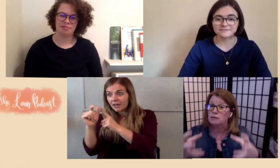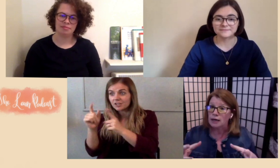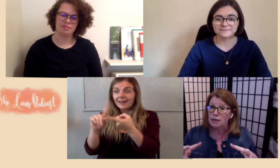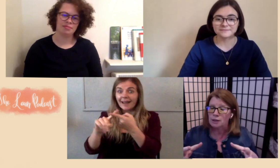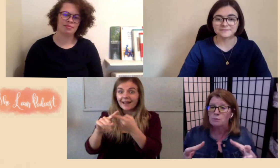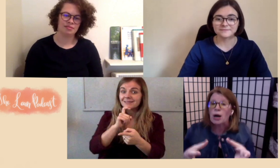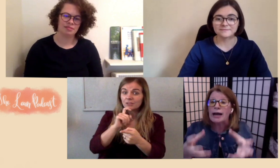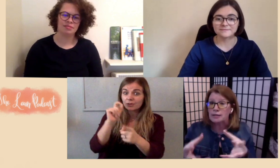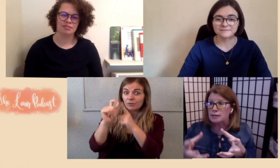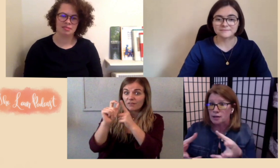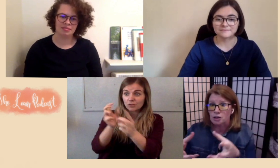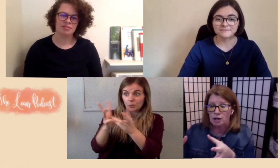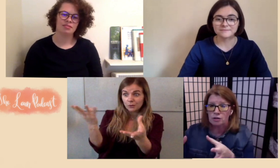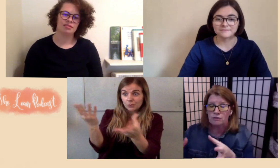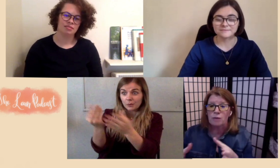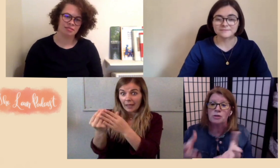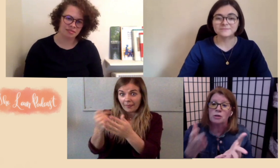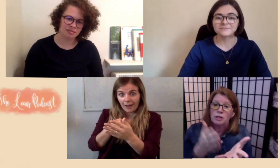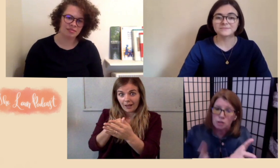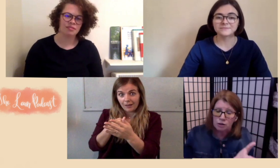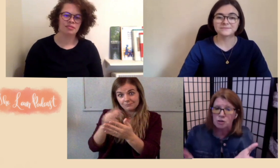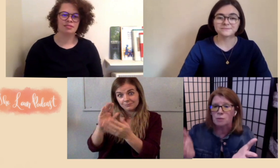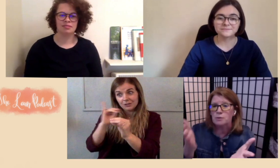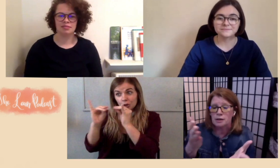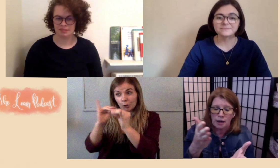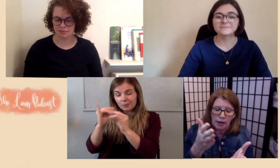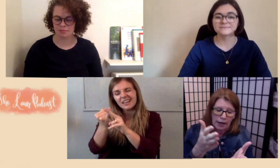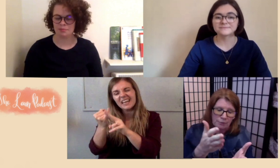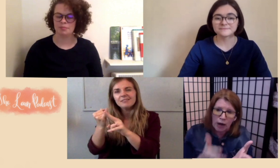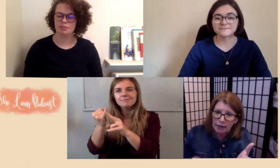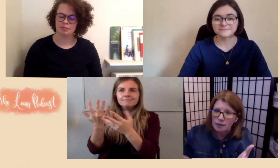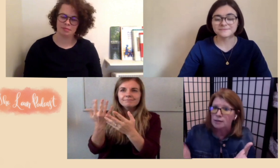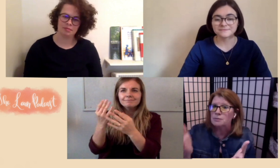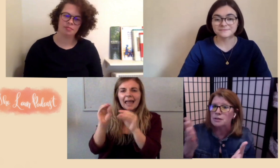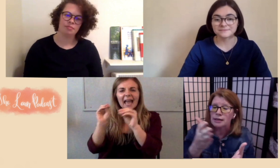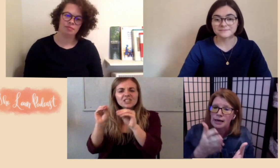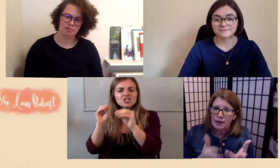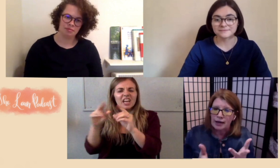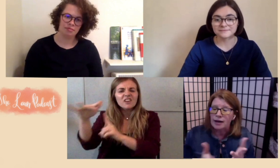And so I was constantly being exposed to the ways in which other practice professionals